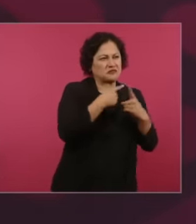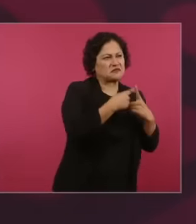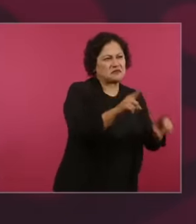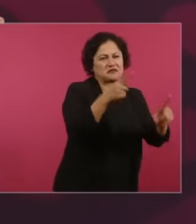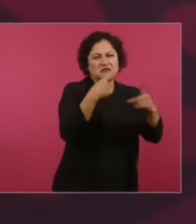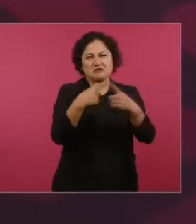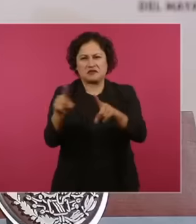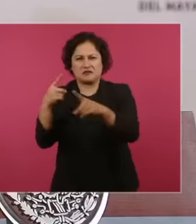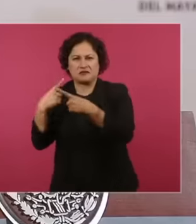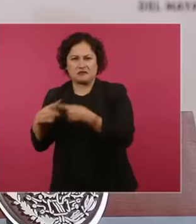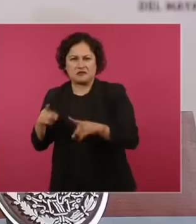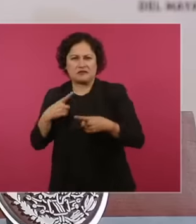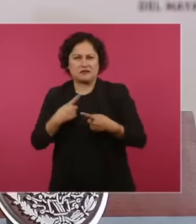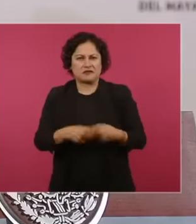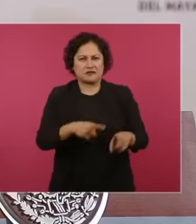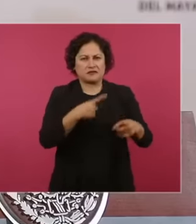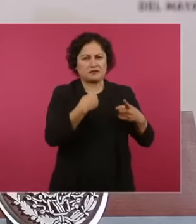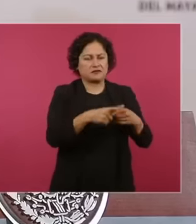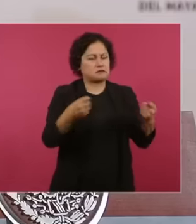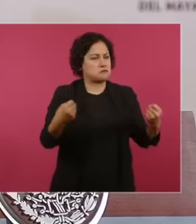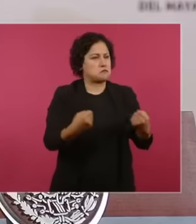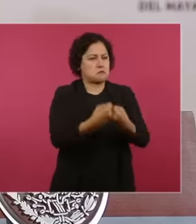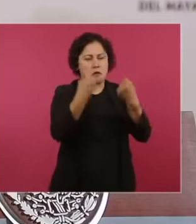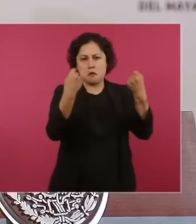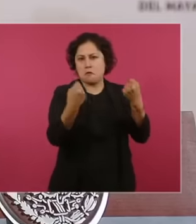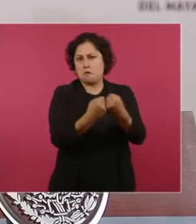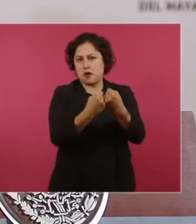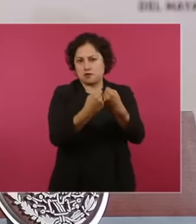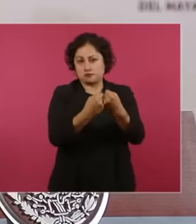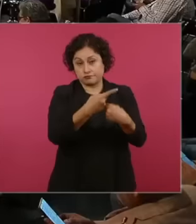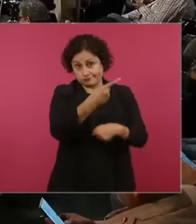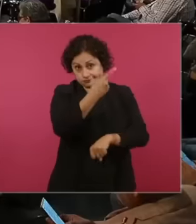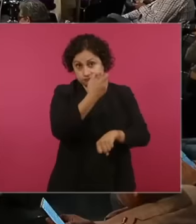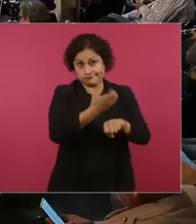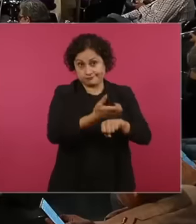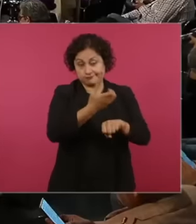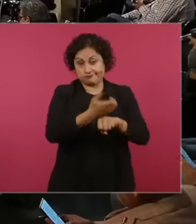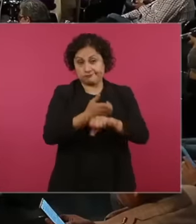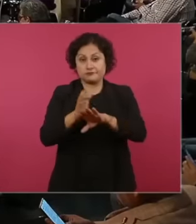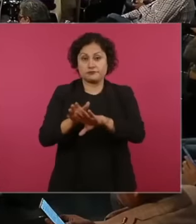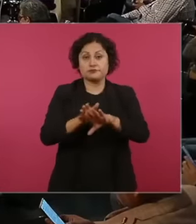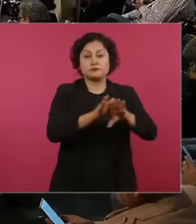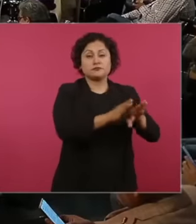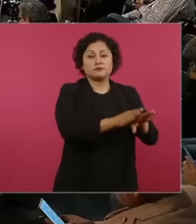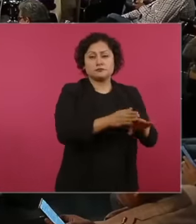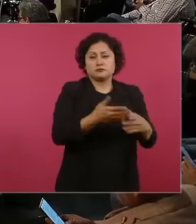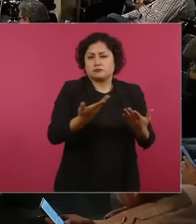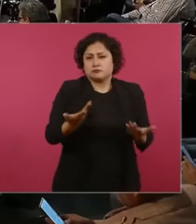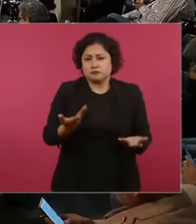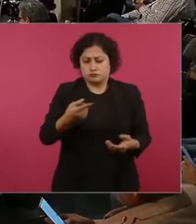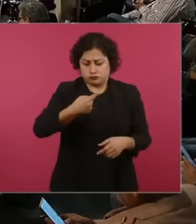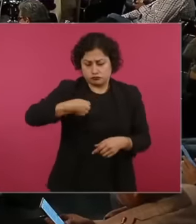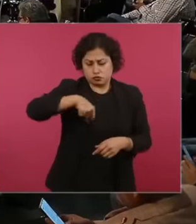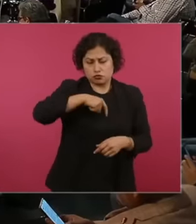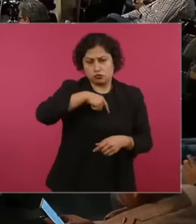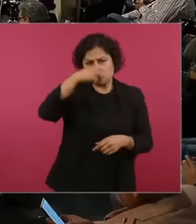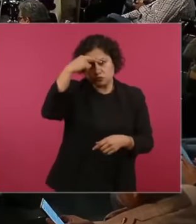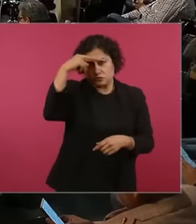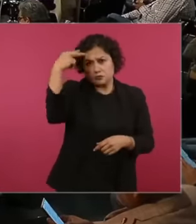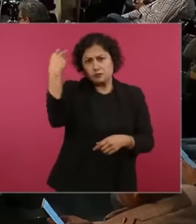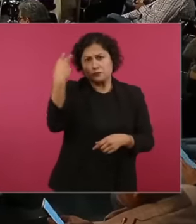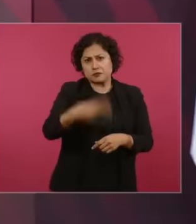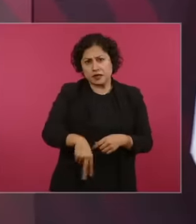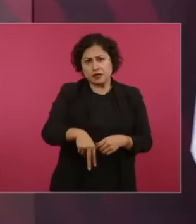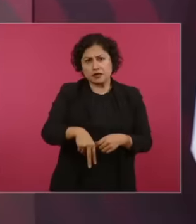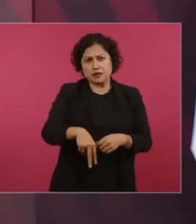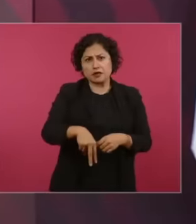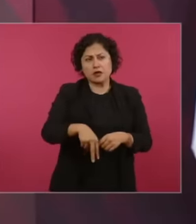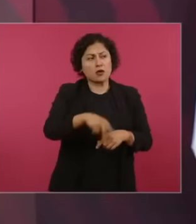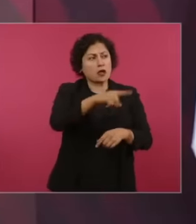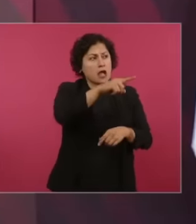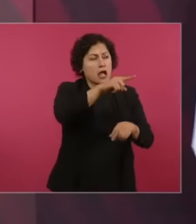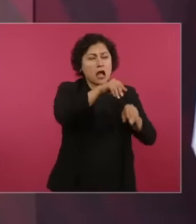know, these statements come out that are managed